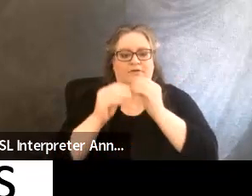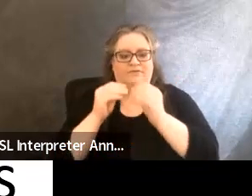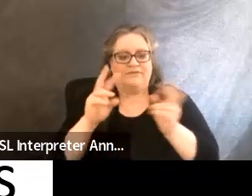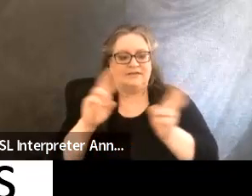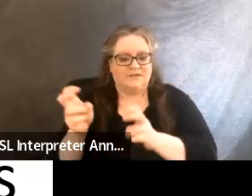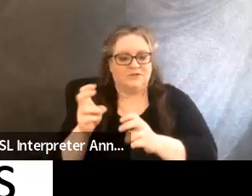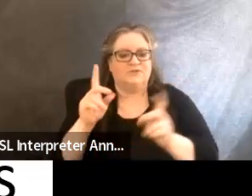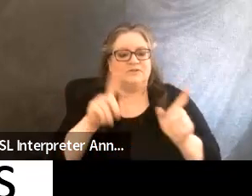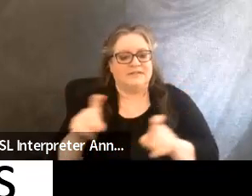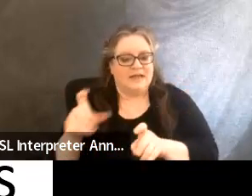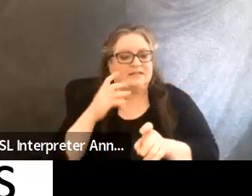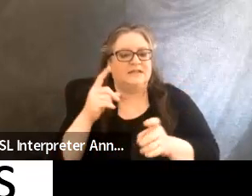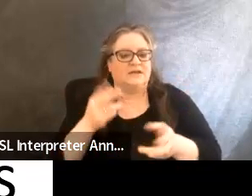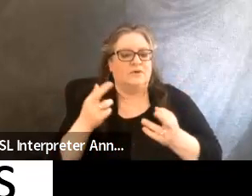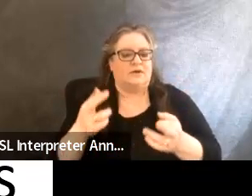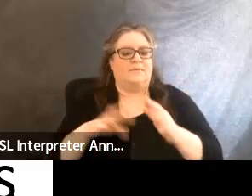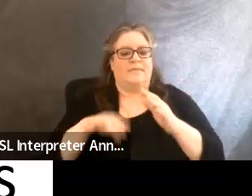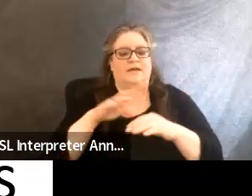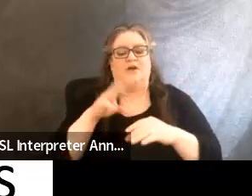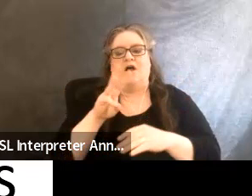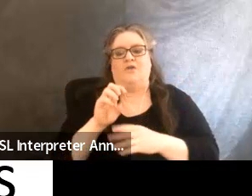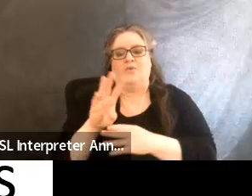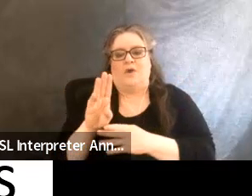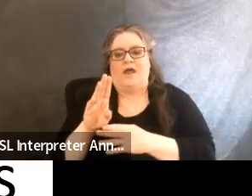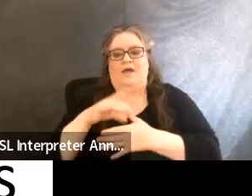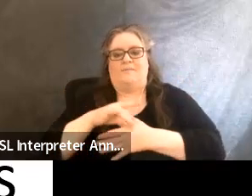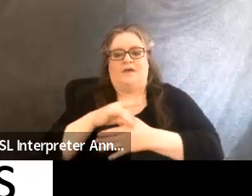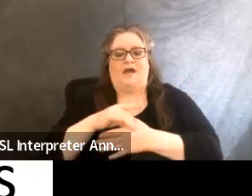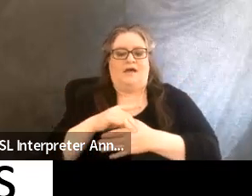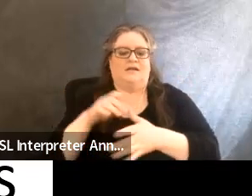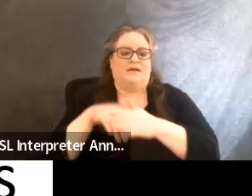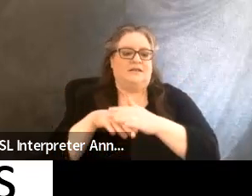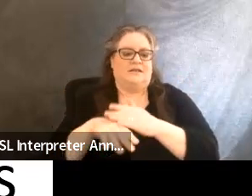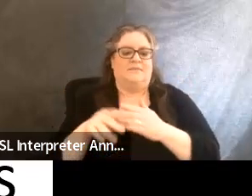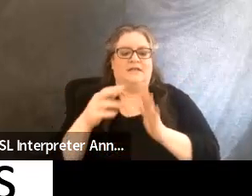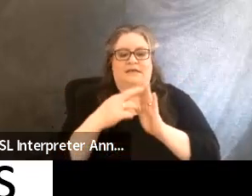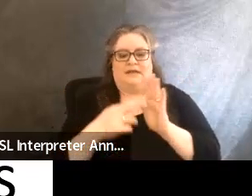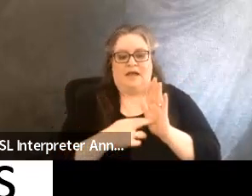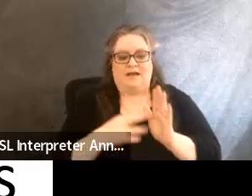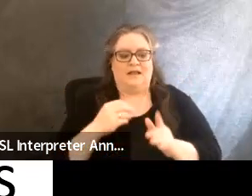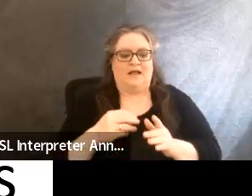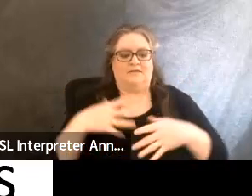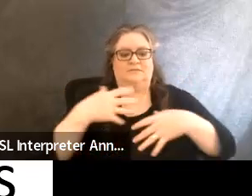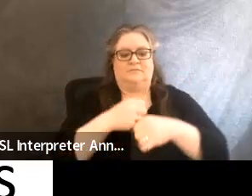Our testing and recommendations are based on the Web Content Accessibility Guidelines, also known as the WCAG.